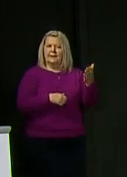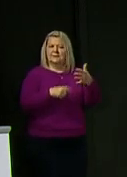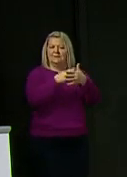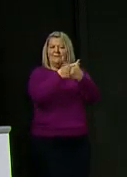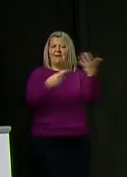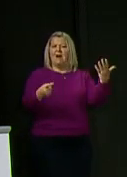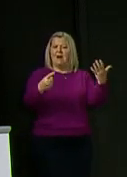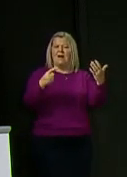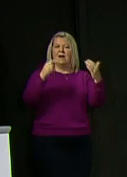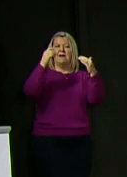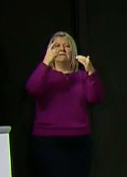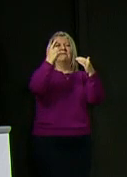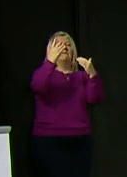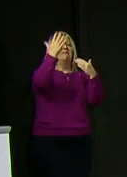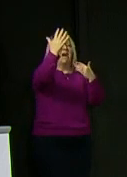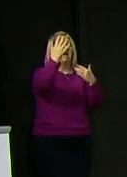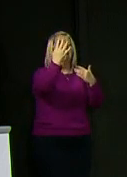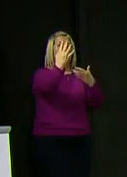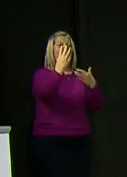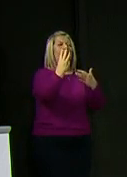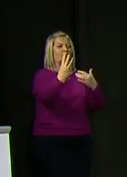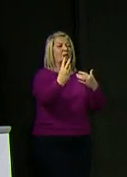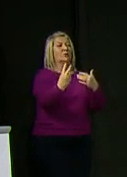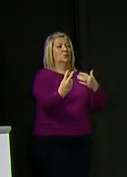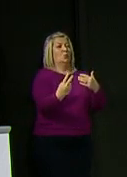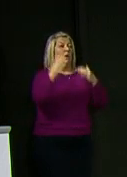that the Prime Minister unveiled yesterday, is the Scottish Government going to be using